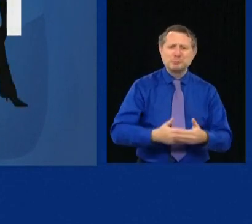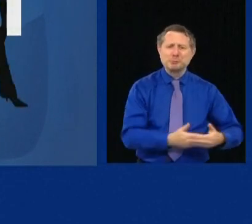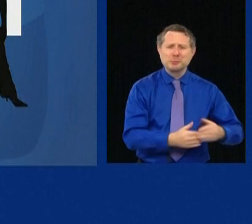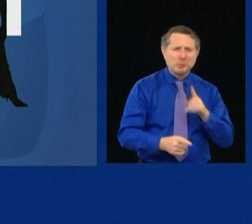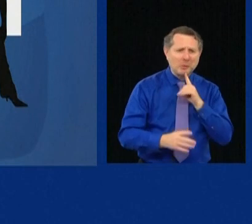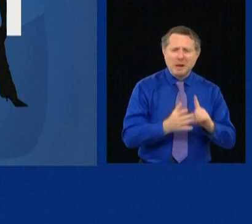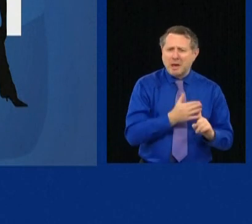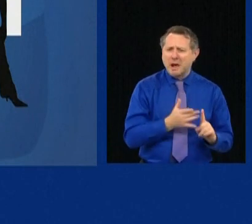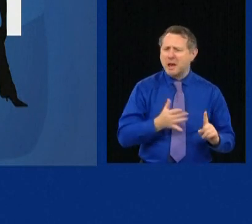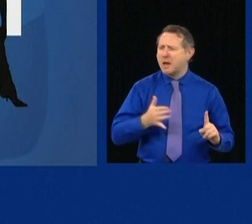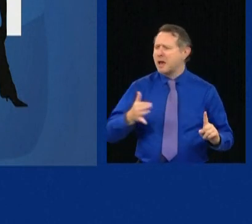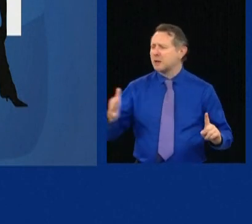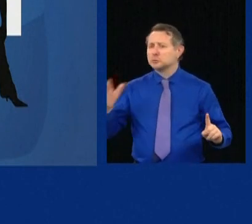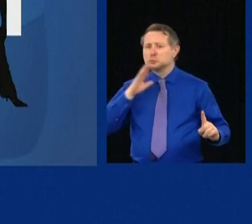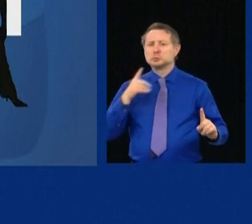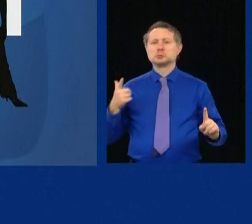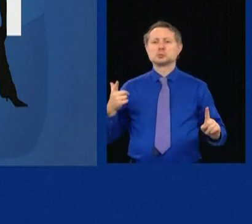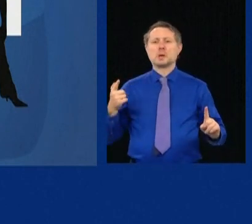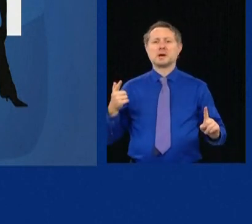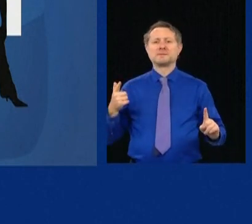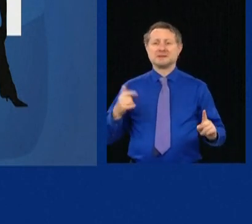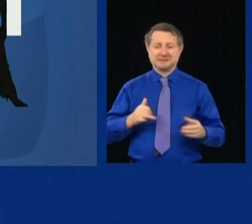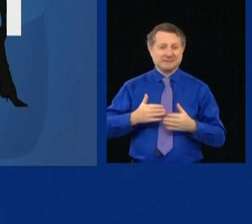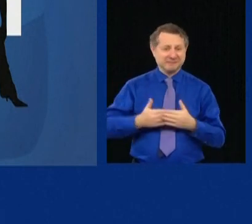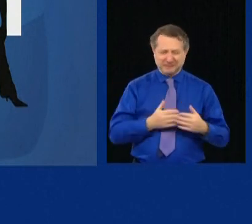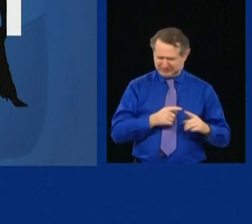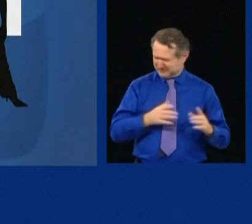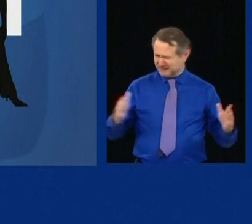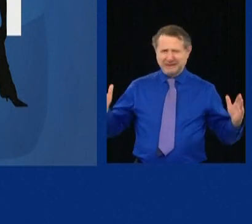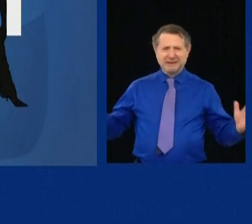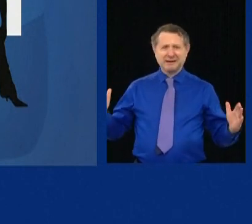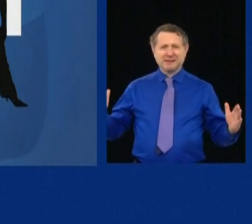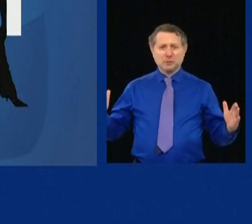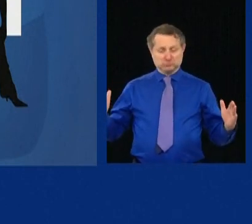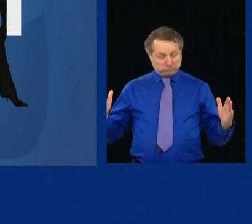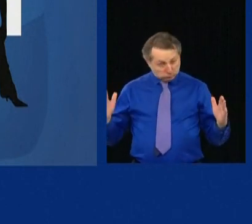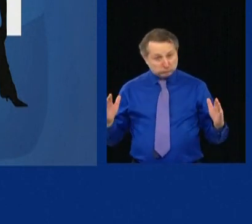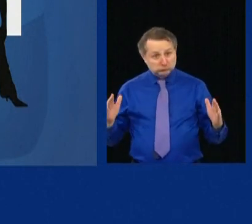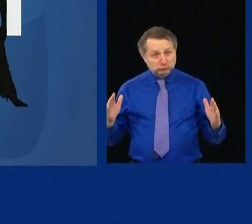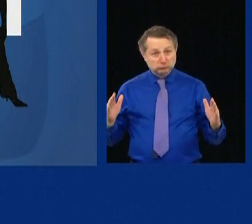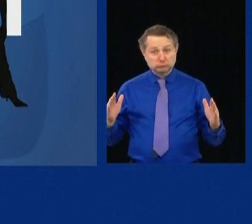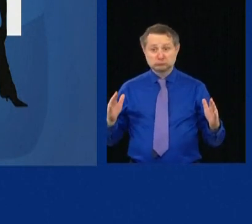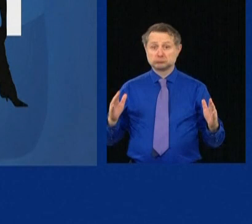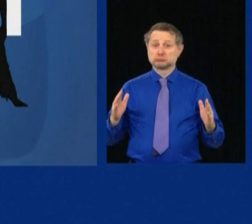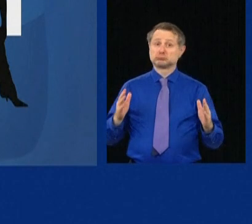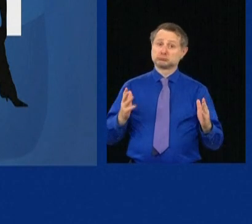RIGHT NOW WE HAVE IT AFFECTING